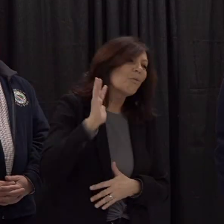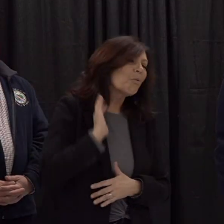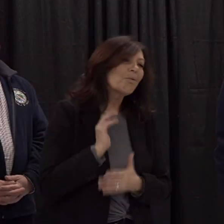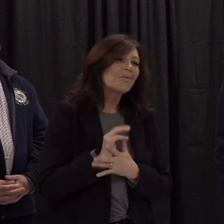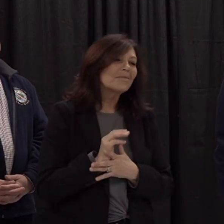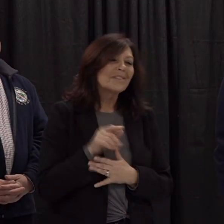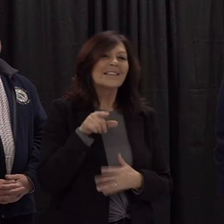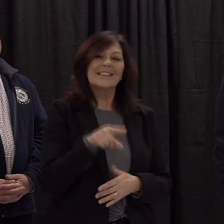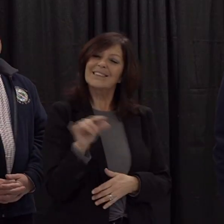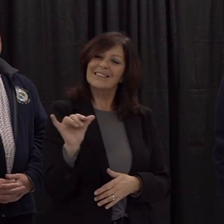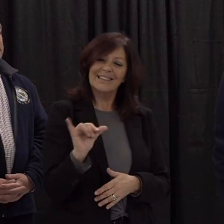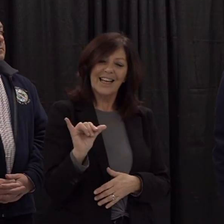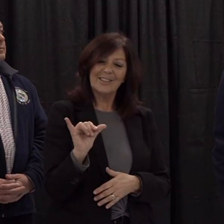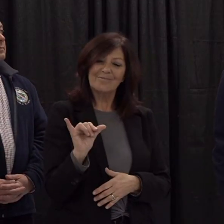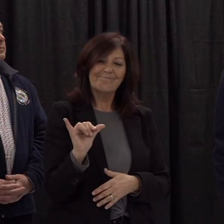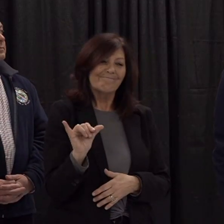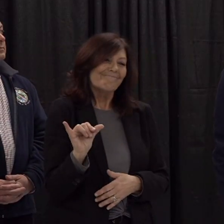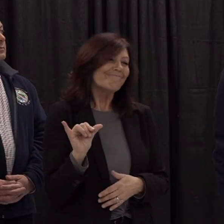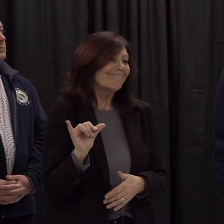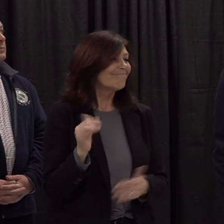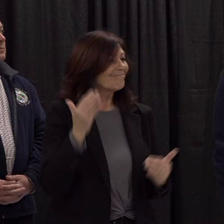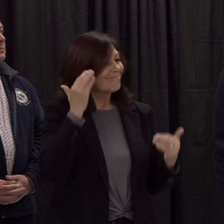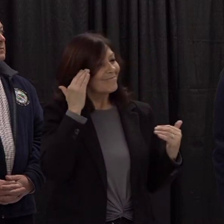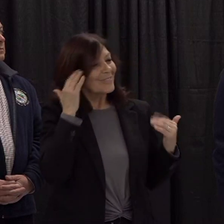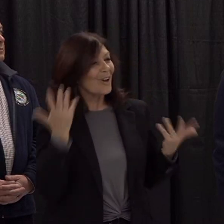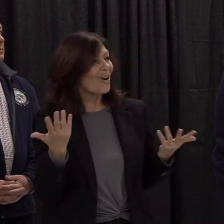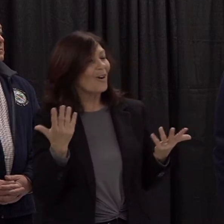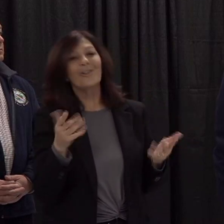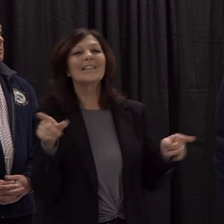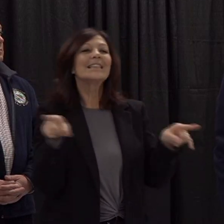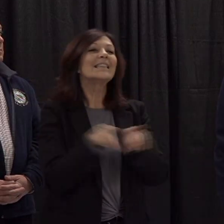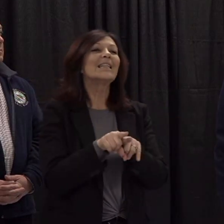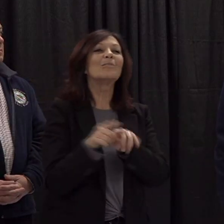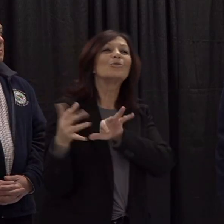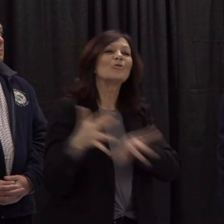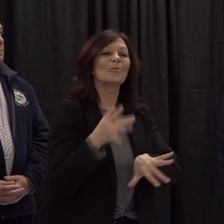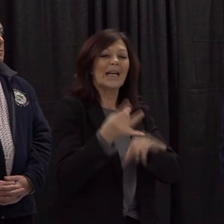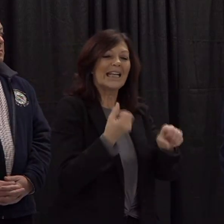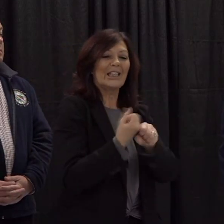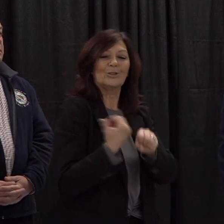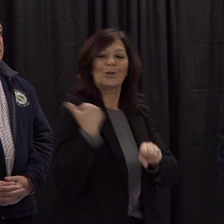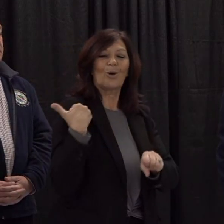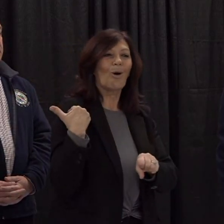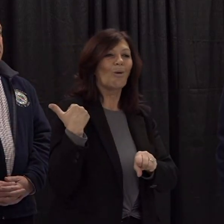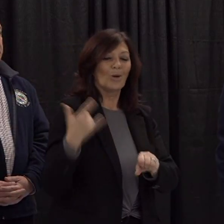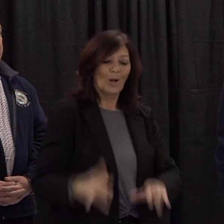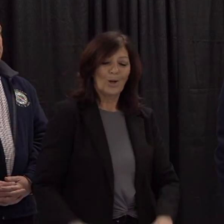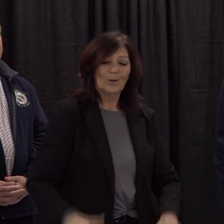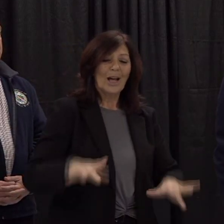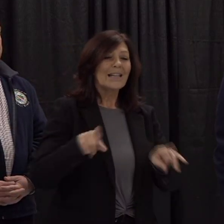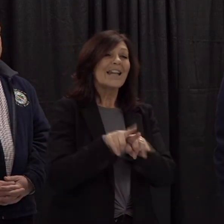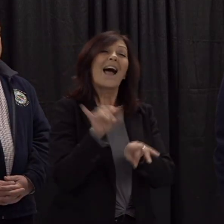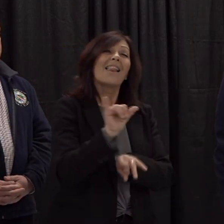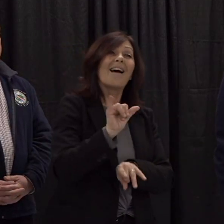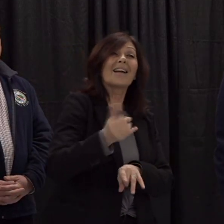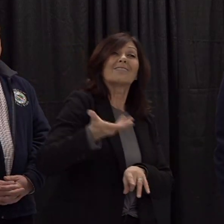This is kind of in some ways the little brother of the storm that occurred 8 years ago. The storm totals haven't reached as high as that one,